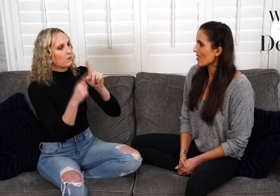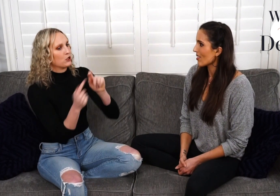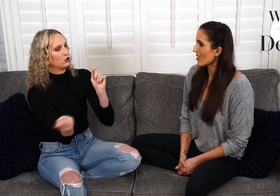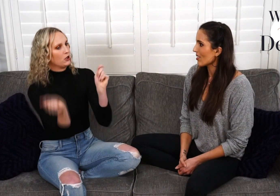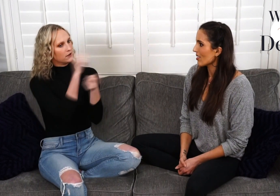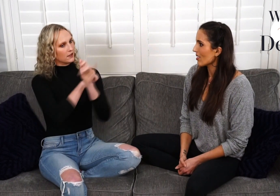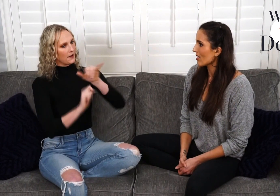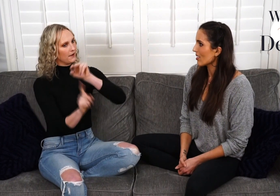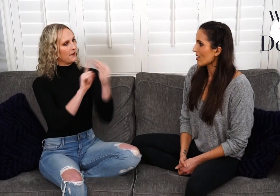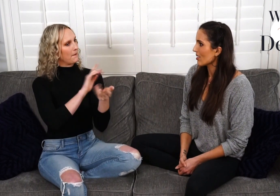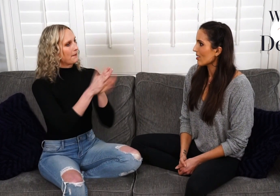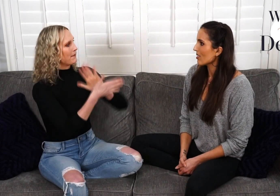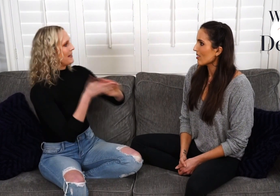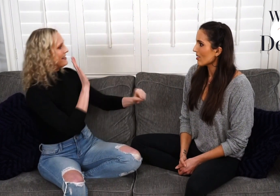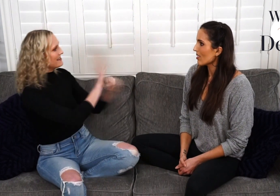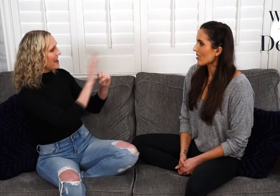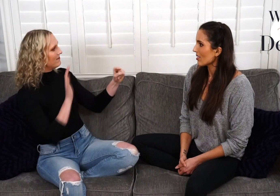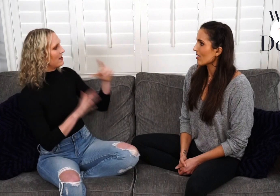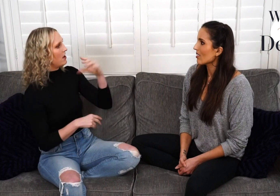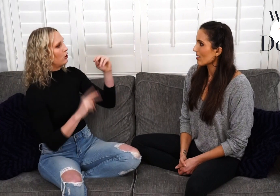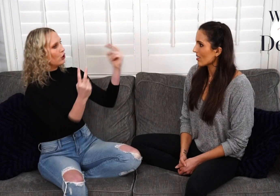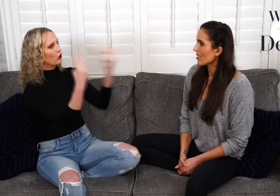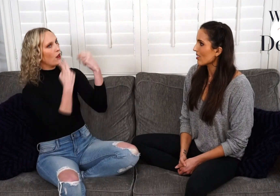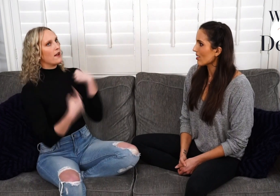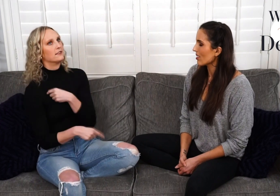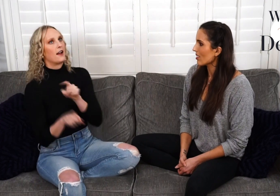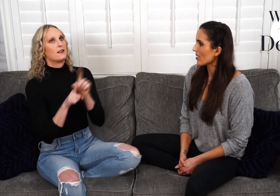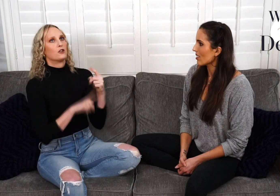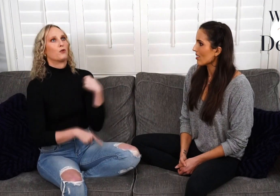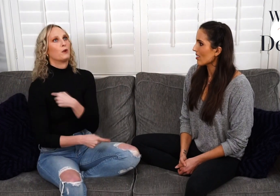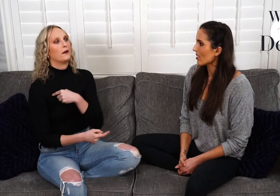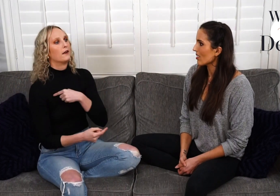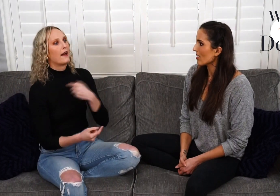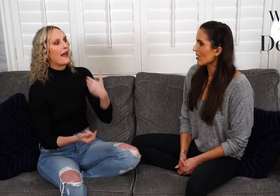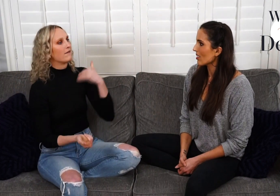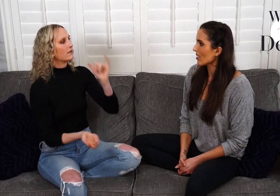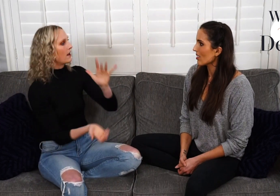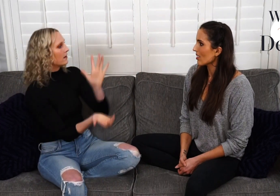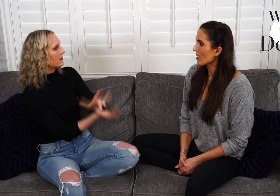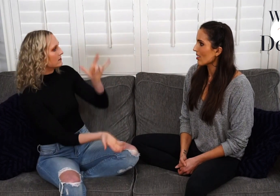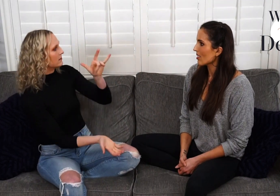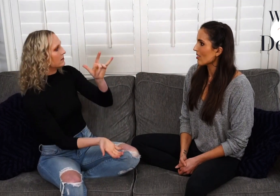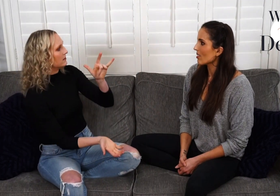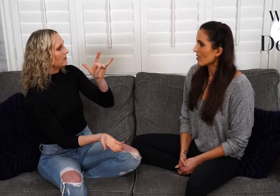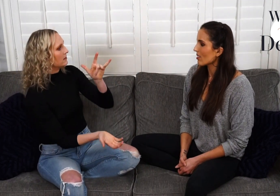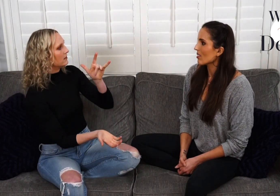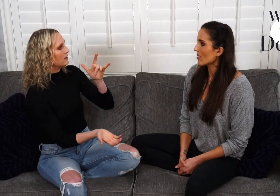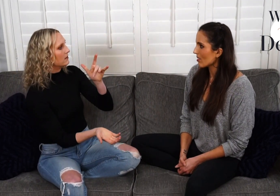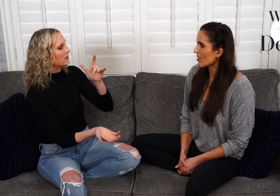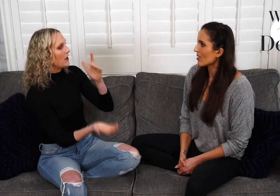to shift that perspective and make it a negative thing and view us as if we have this advantage